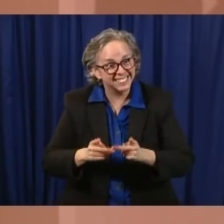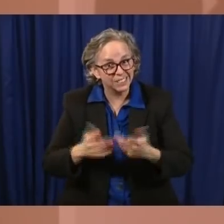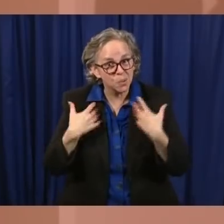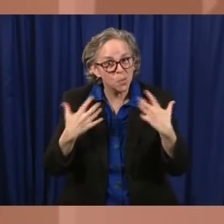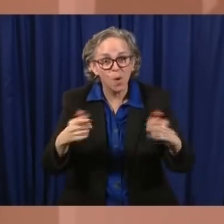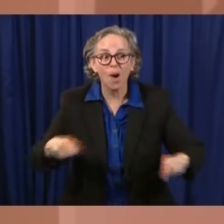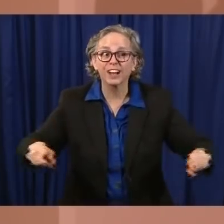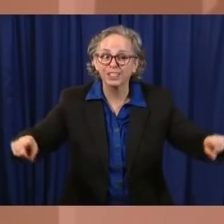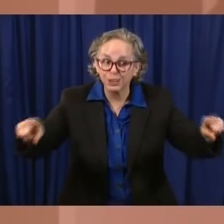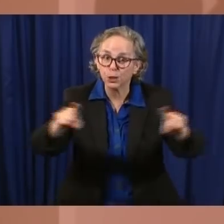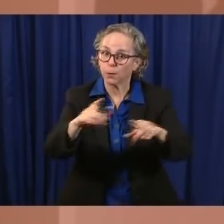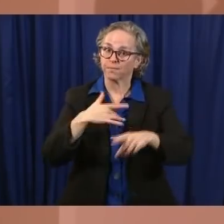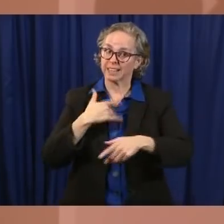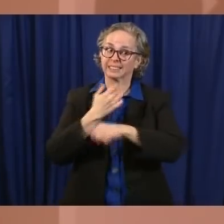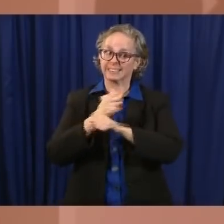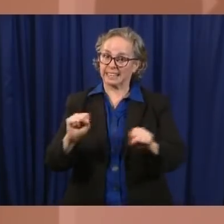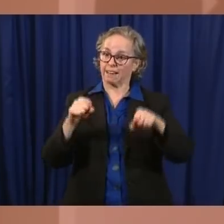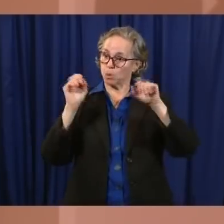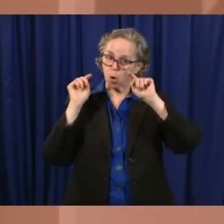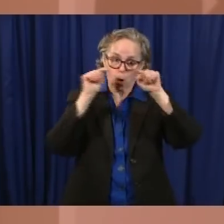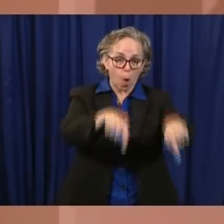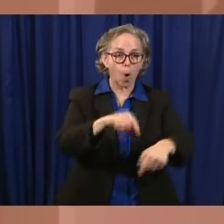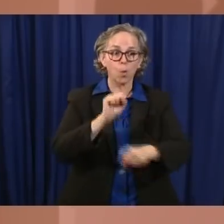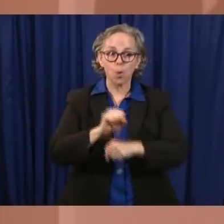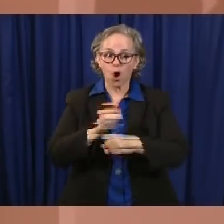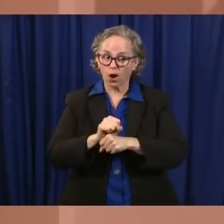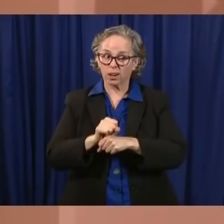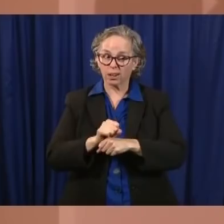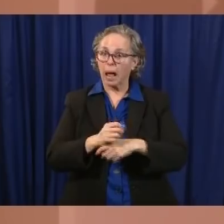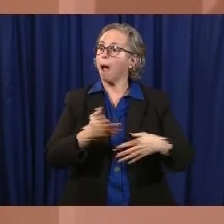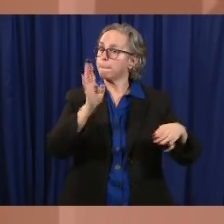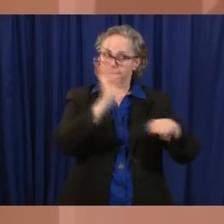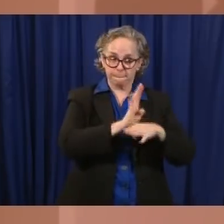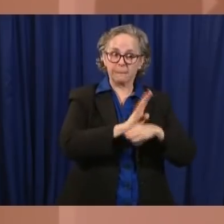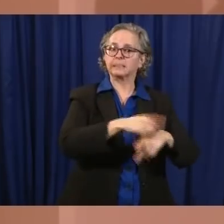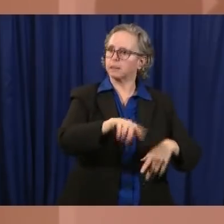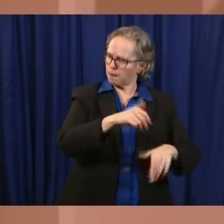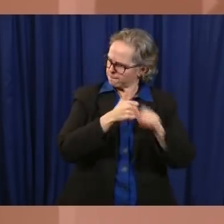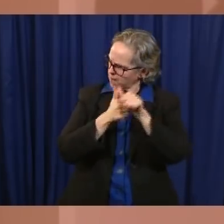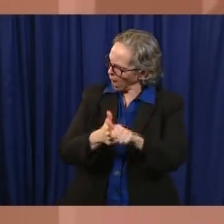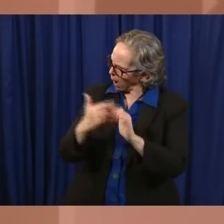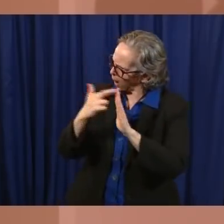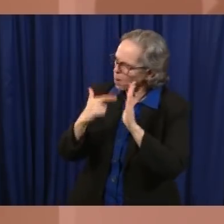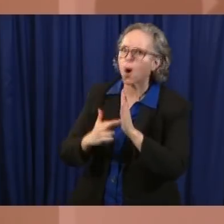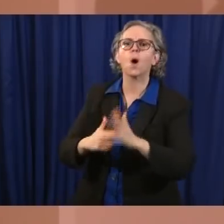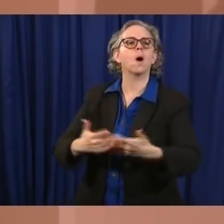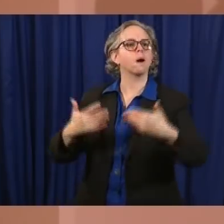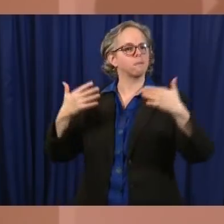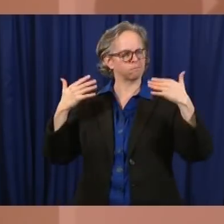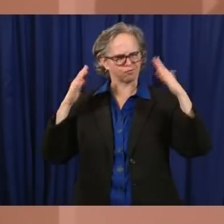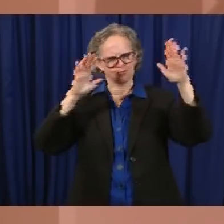WHO HAVE BEEN INCREDIBLY COLLABORATIVE, AND HOW TO MAKE SURE PLACES SAFE WE WANT YOU TO FEEL SAFE AT WORK, AND THESE